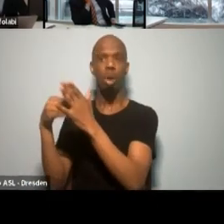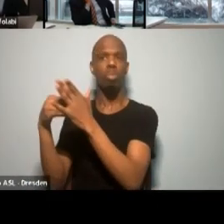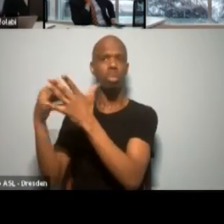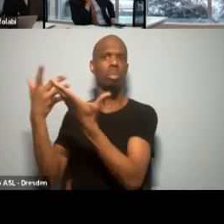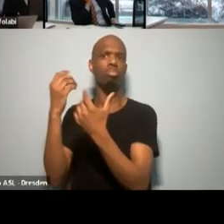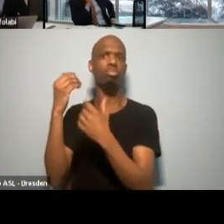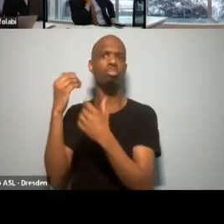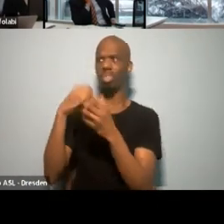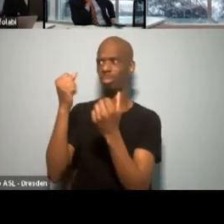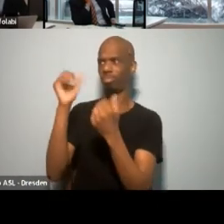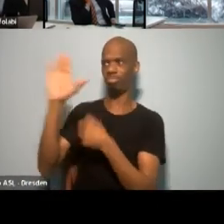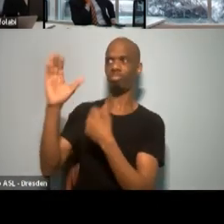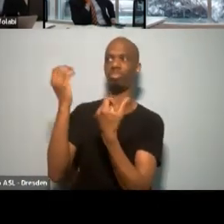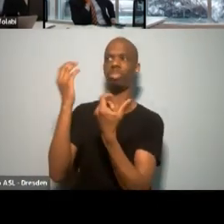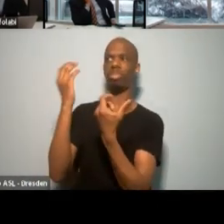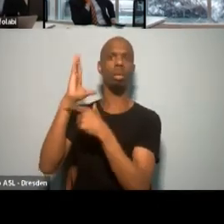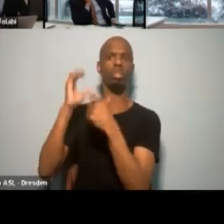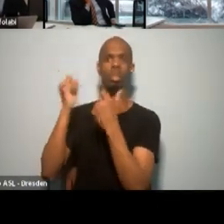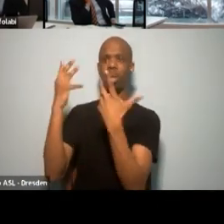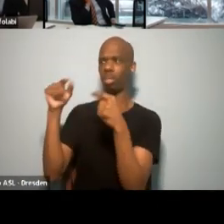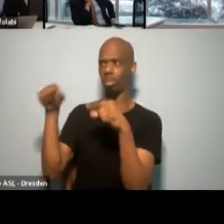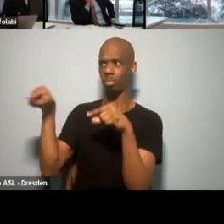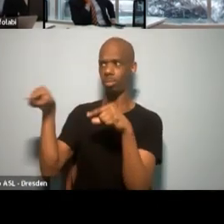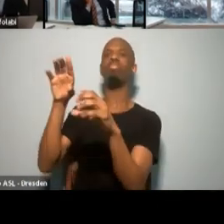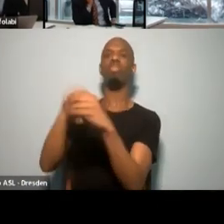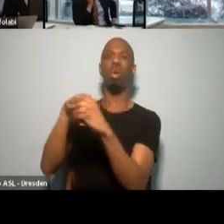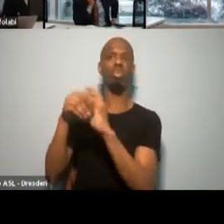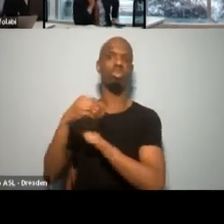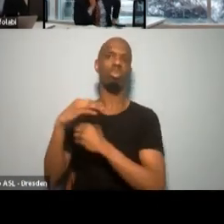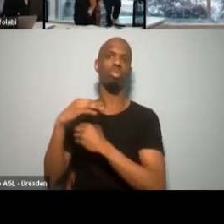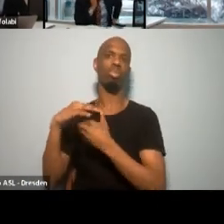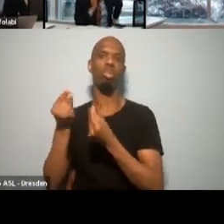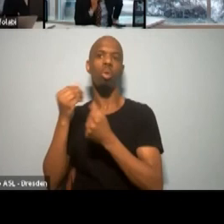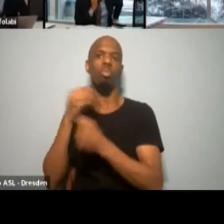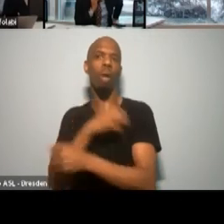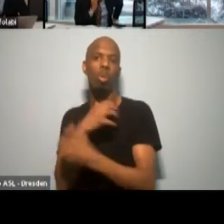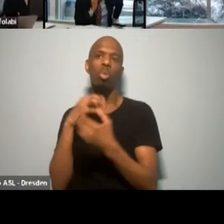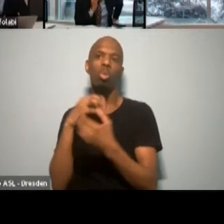So there's some elements of understanding of the effects